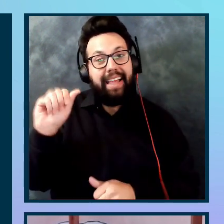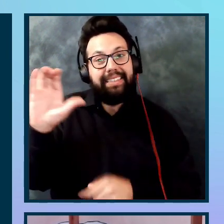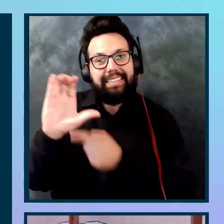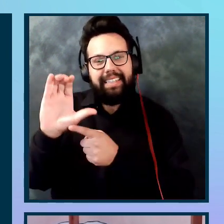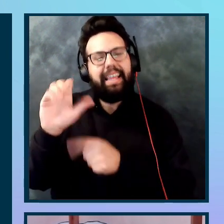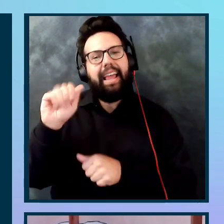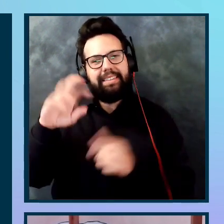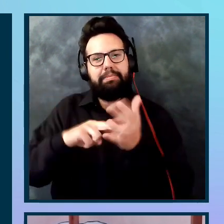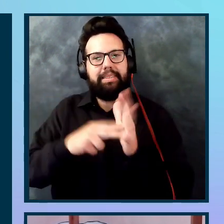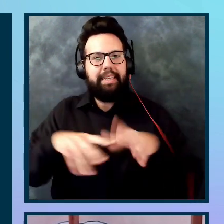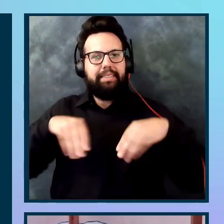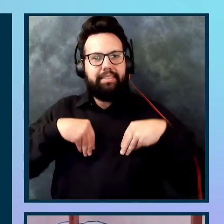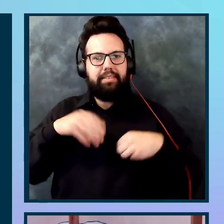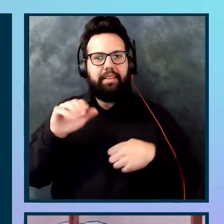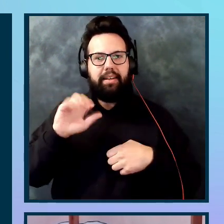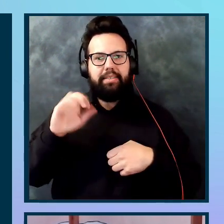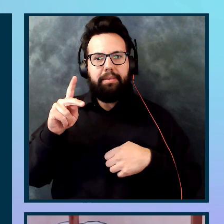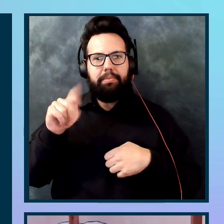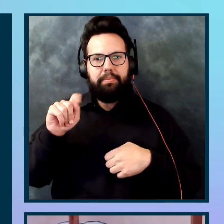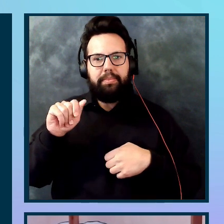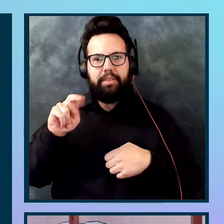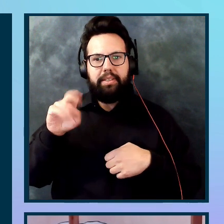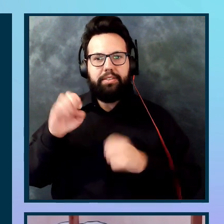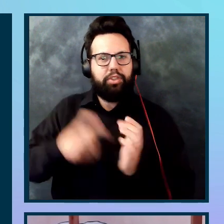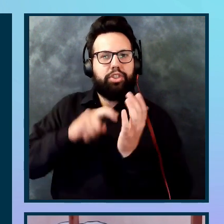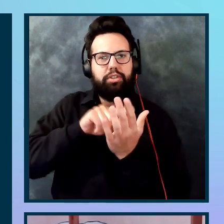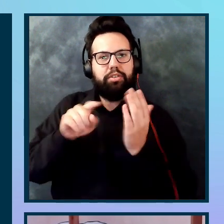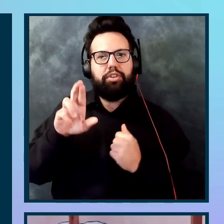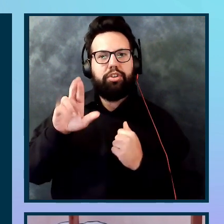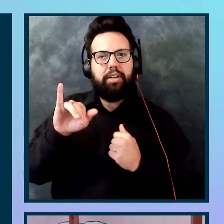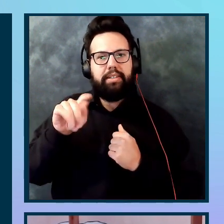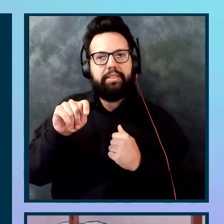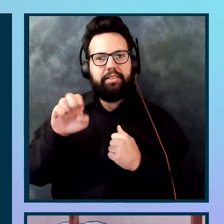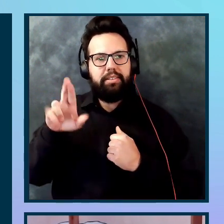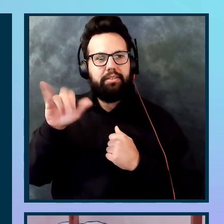so again, we have that same Log in form with an error message that I referenced earlier.